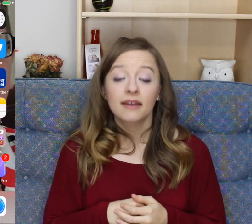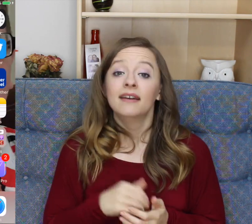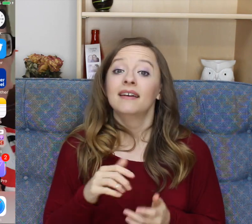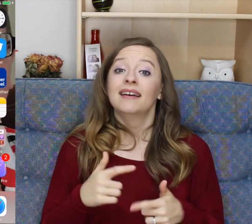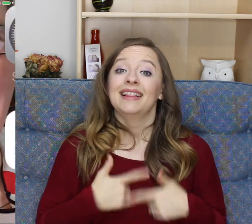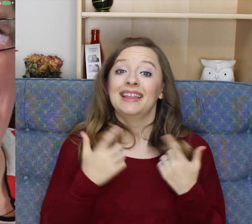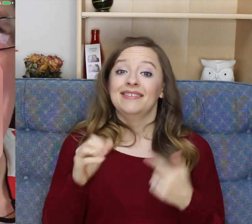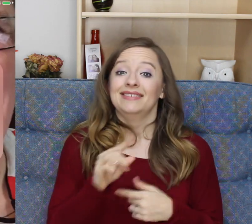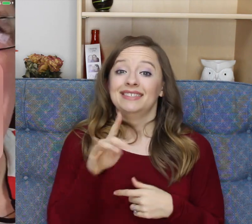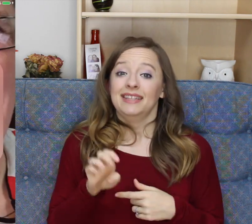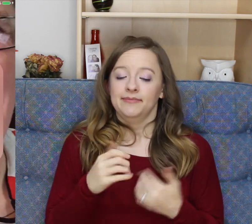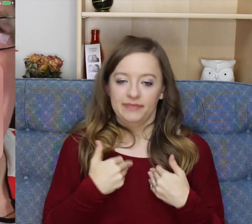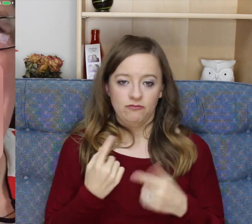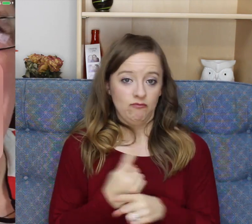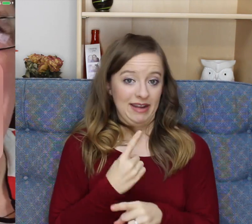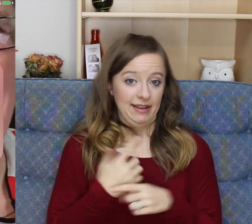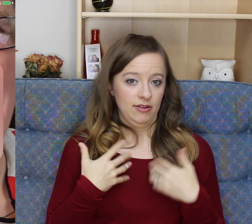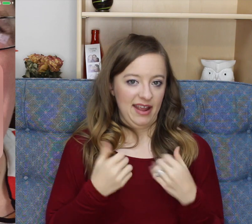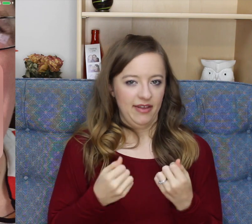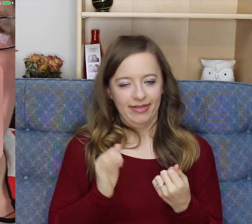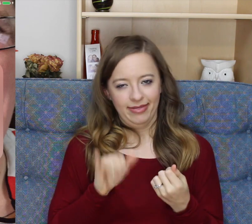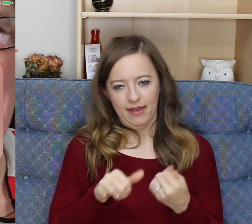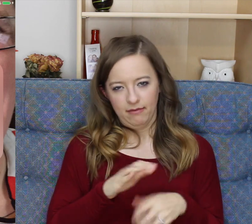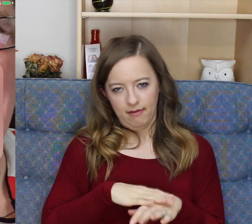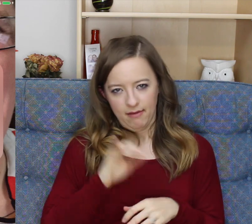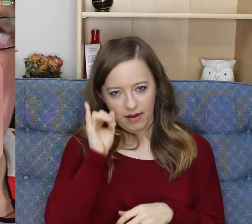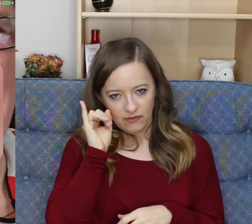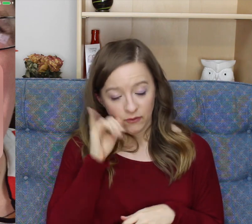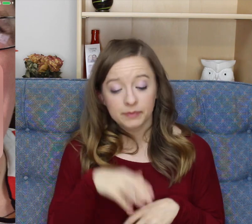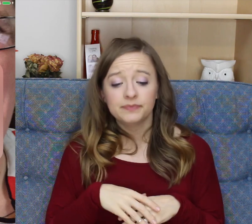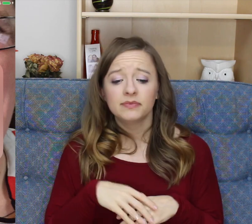use much. Lifestyle, I have the regular health app, which is